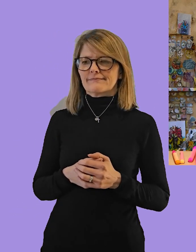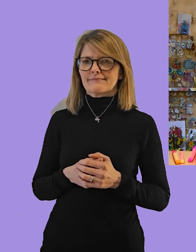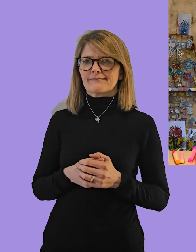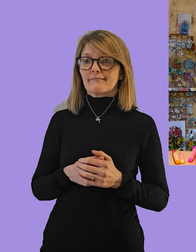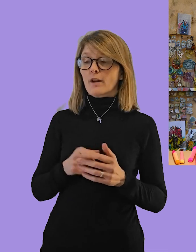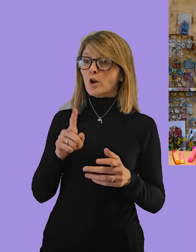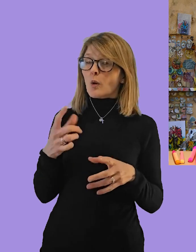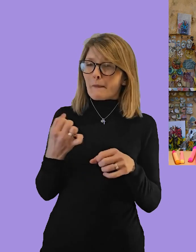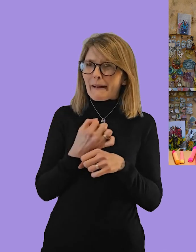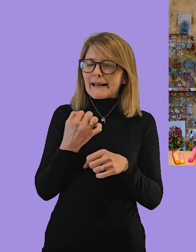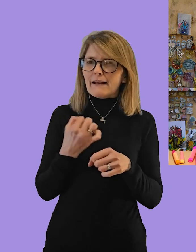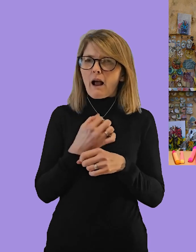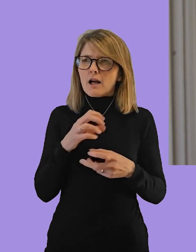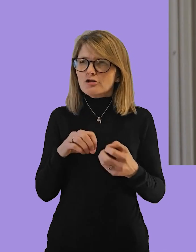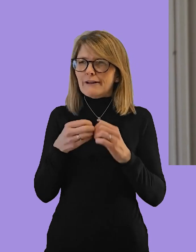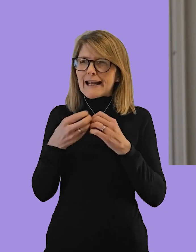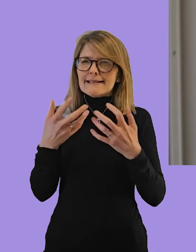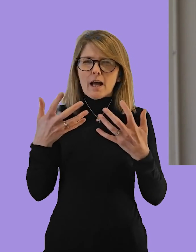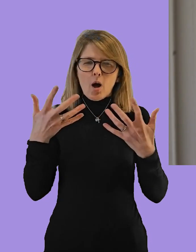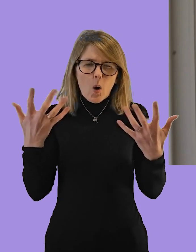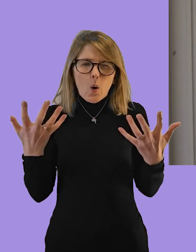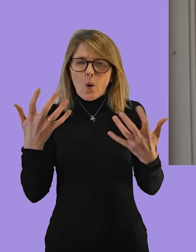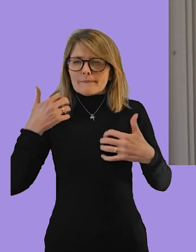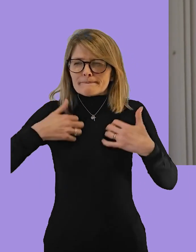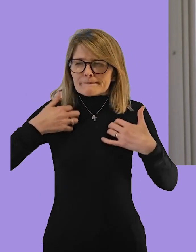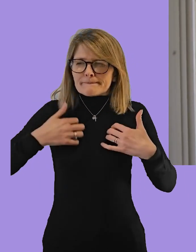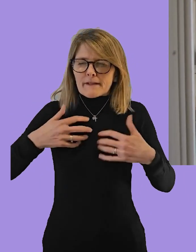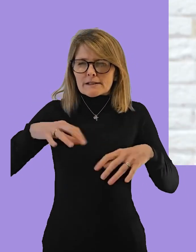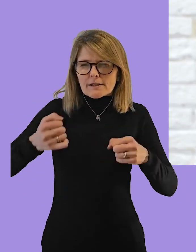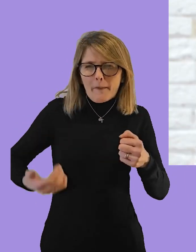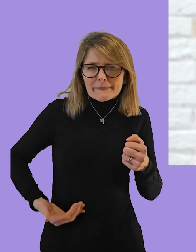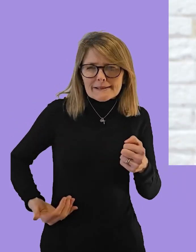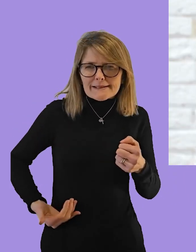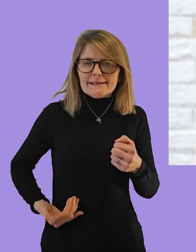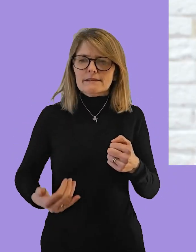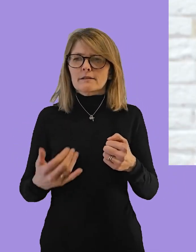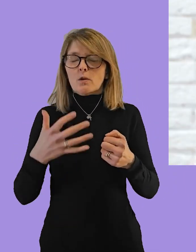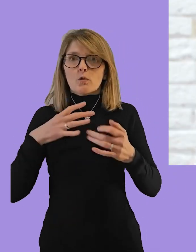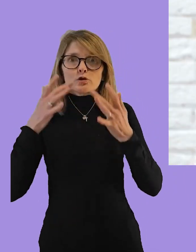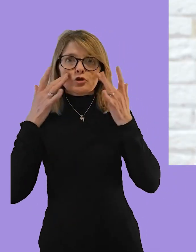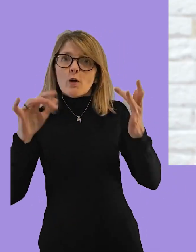Are you a maker, creator, or budding entrepreneur? We want to showcase your talent.